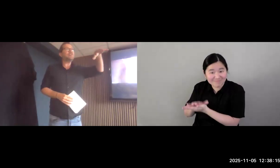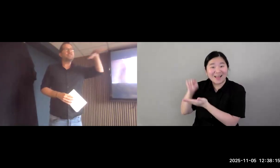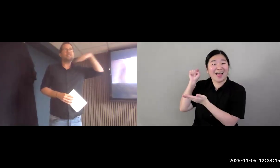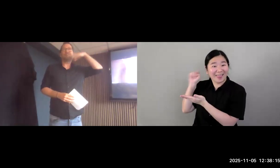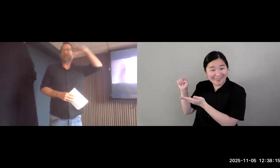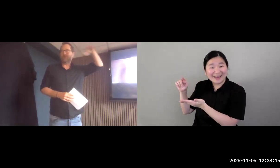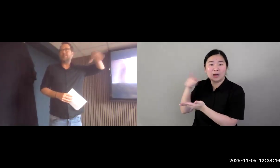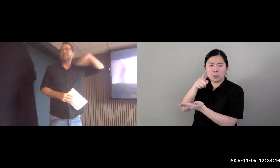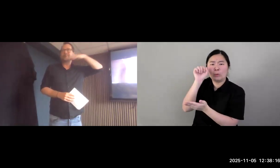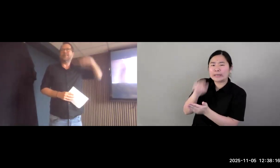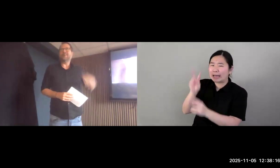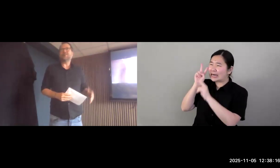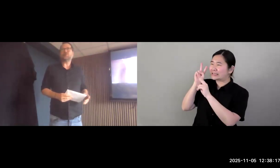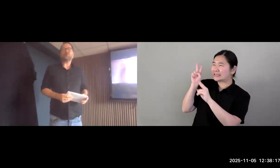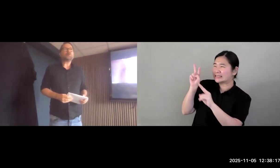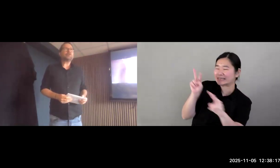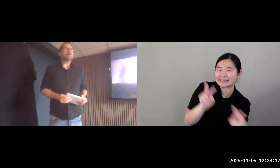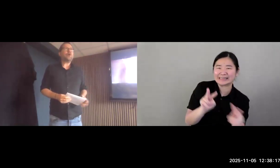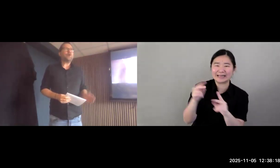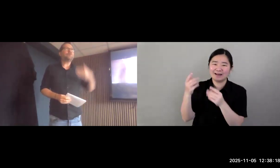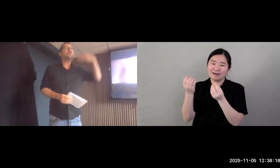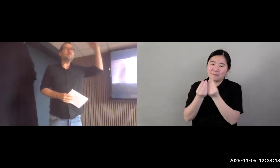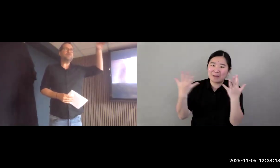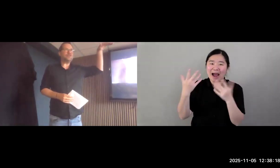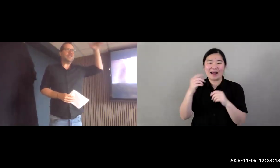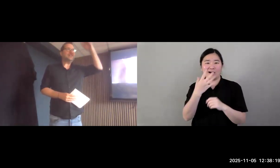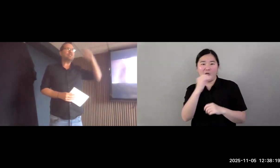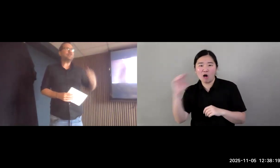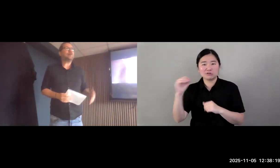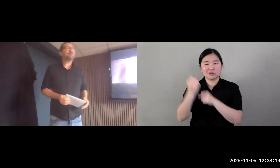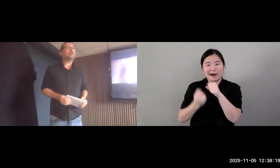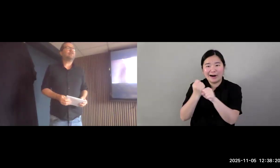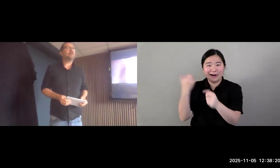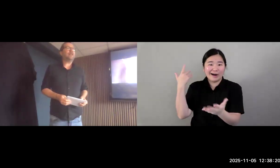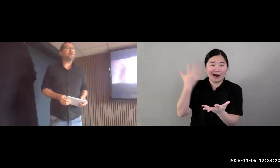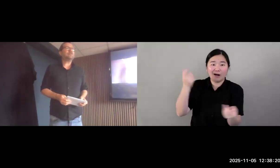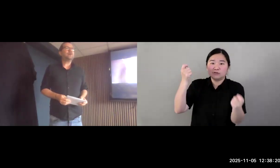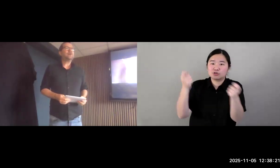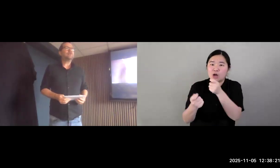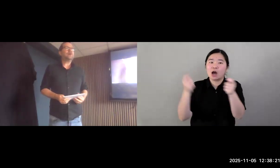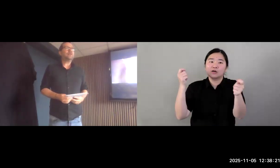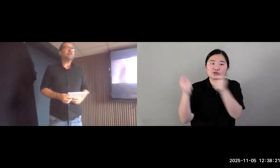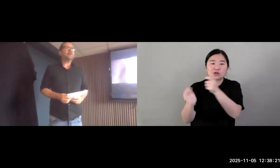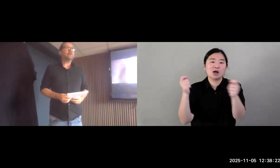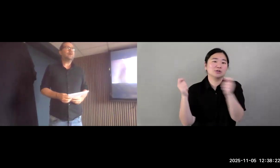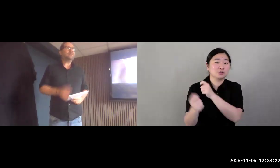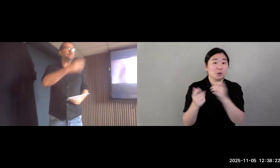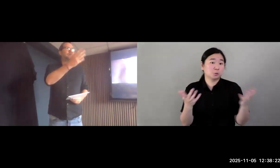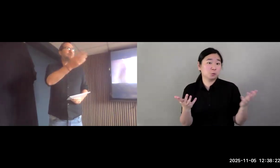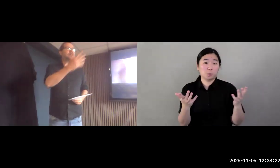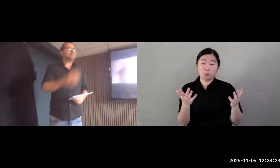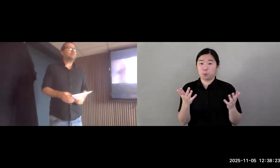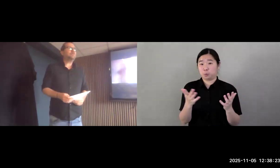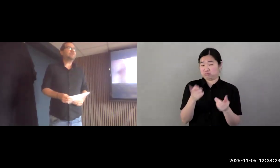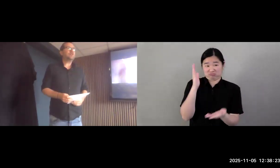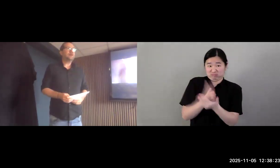ancient written sources on previous stages of languages. So I think the way she approaches that is very much